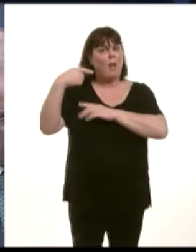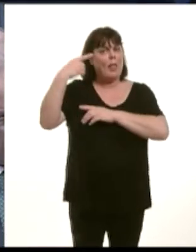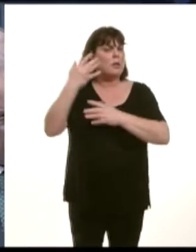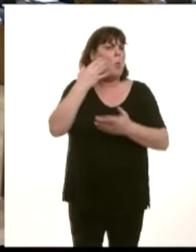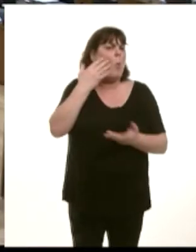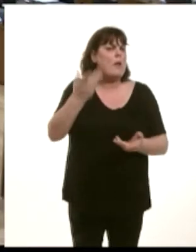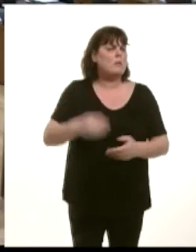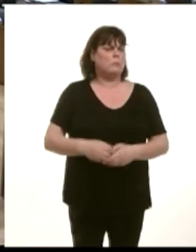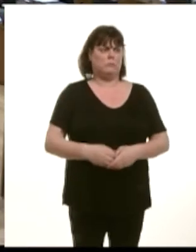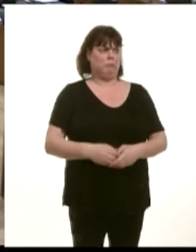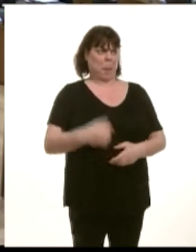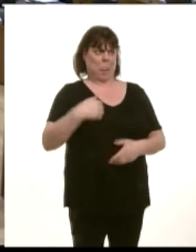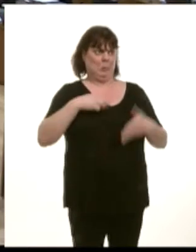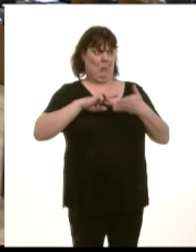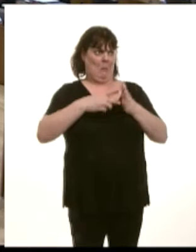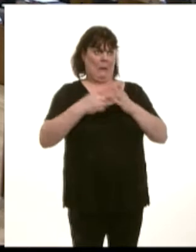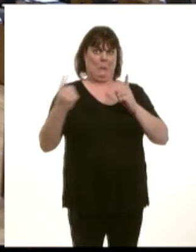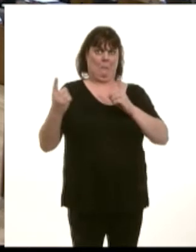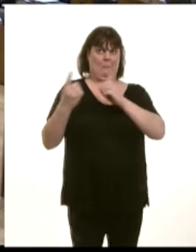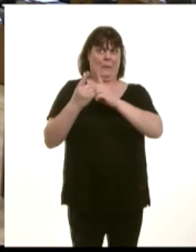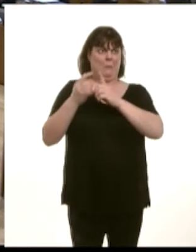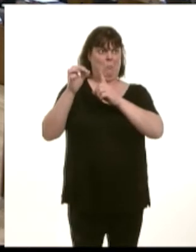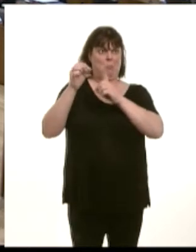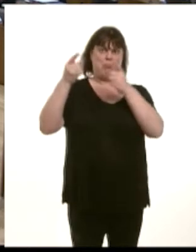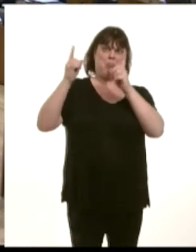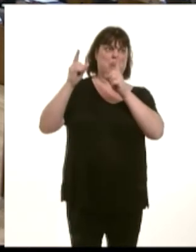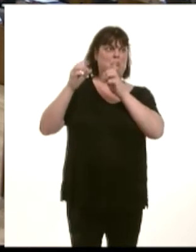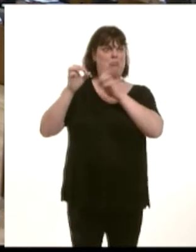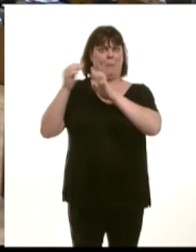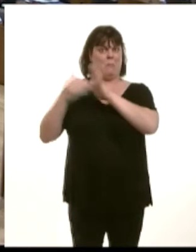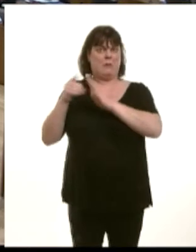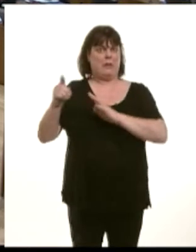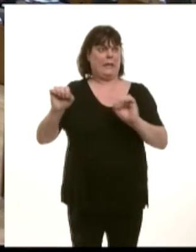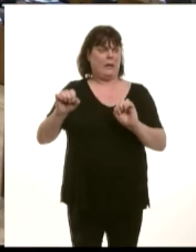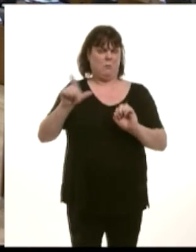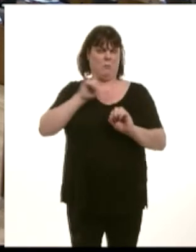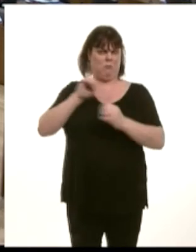present to meet the Prime Minister of the United Kingdom. I am sure that there will be other things weighing on his mind between now and May.